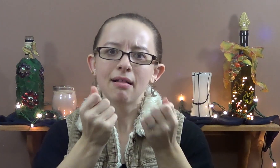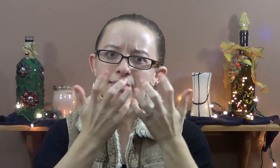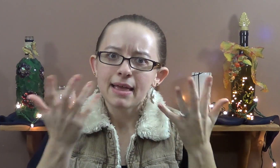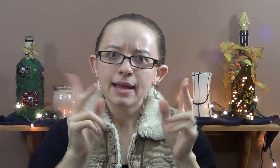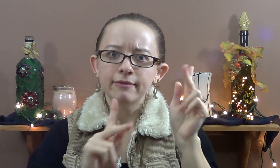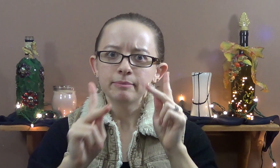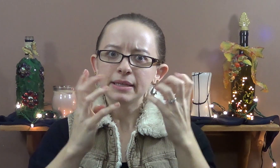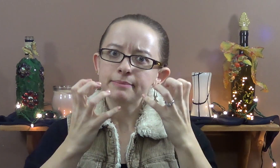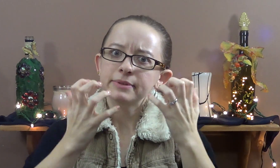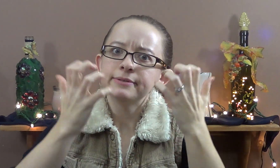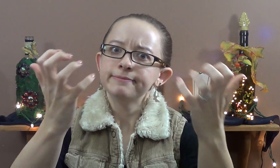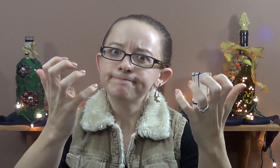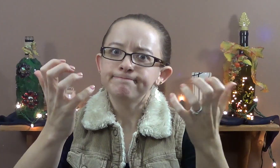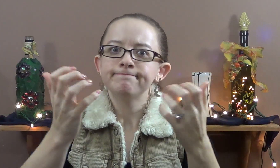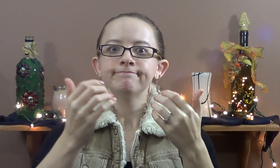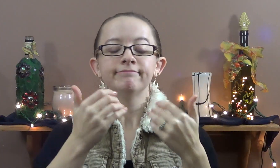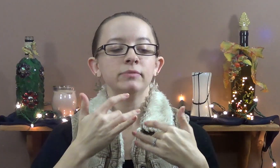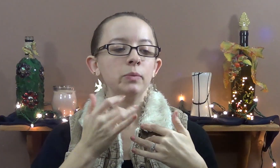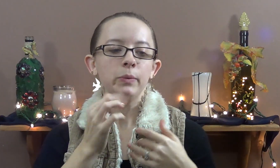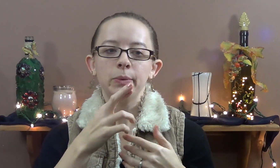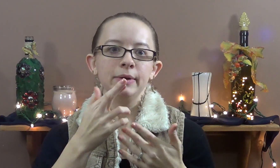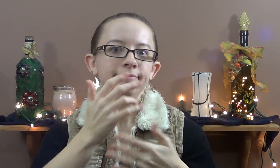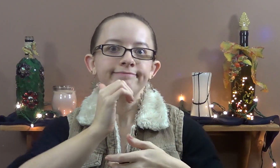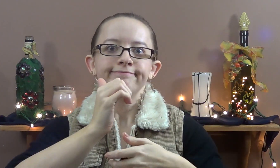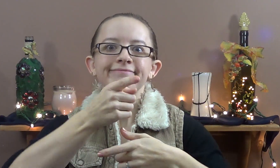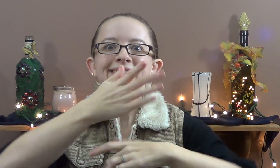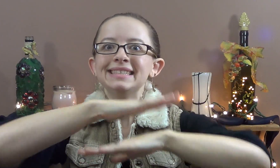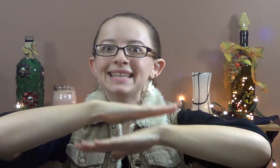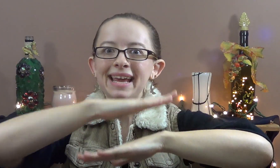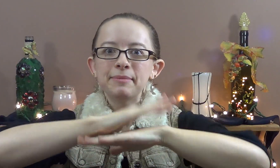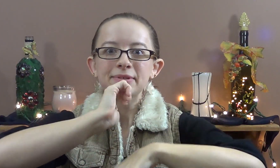windows in the room. There are a lot of people in the audience, or